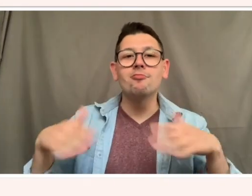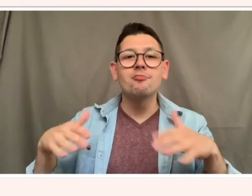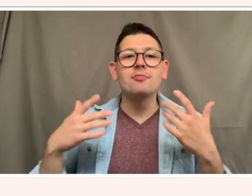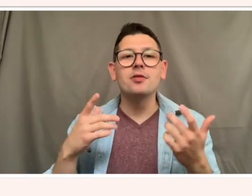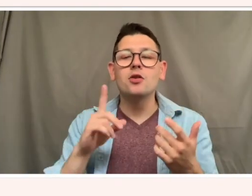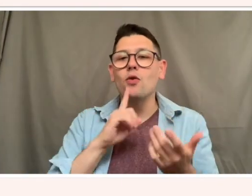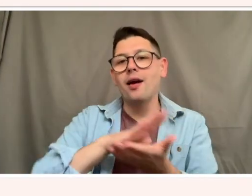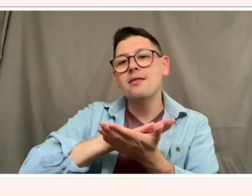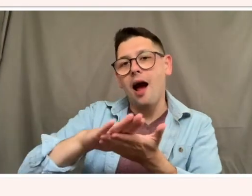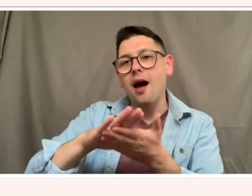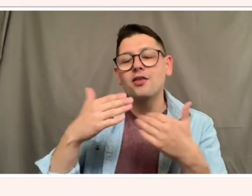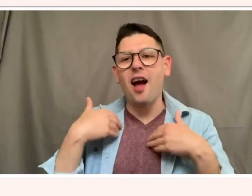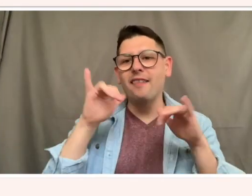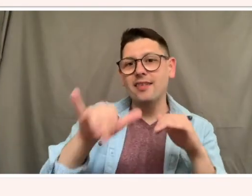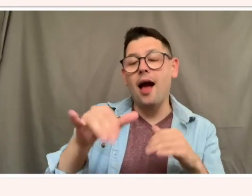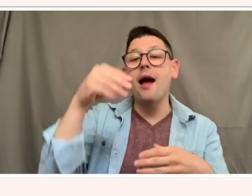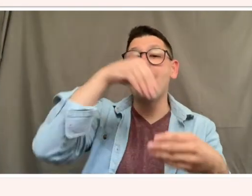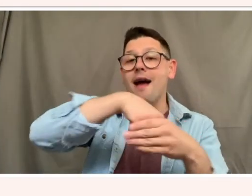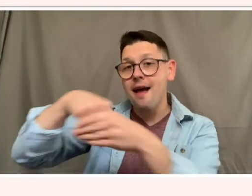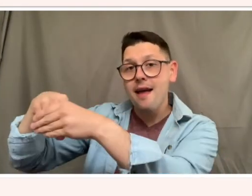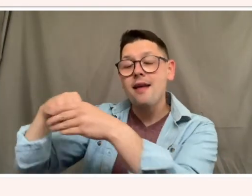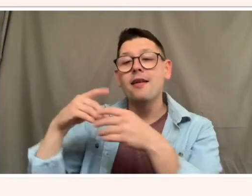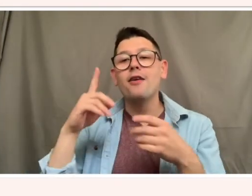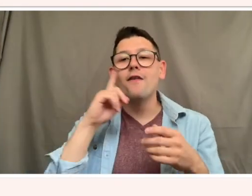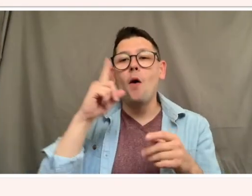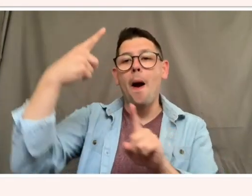of hands-on activities, so we've been using that on a monthly basis.